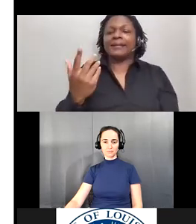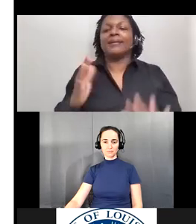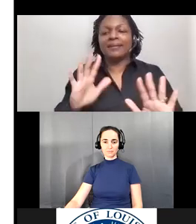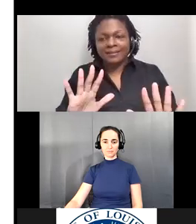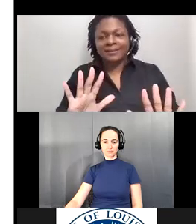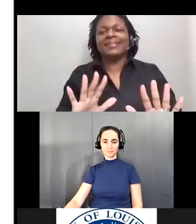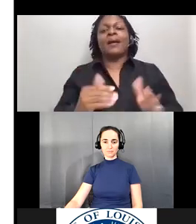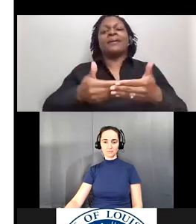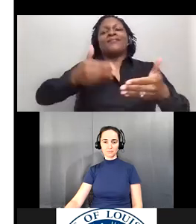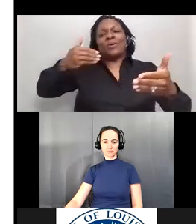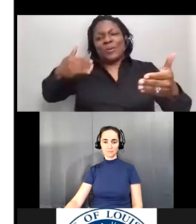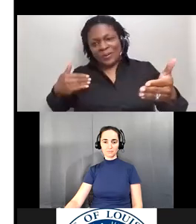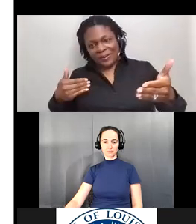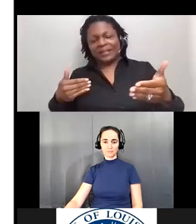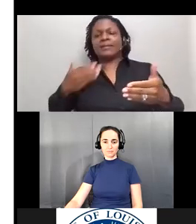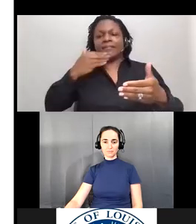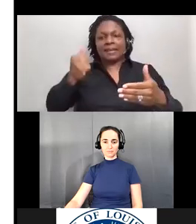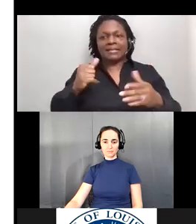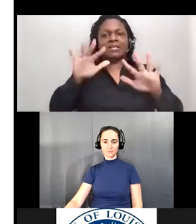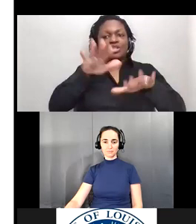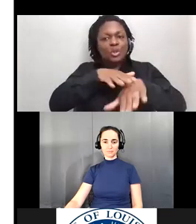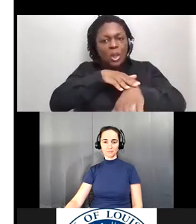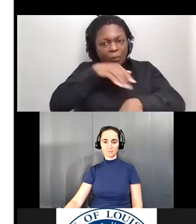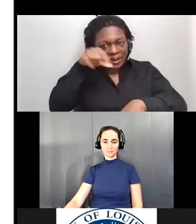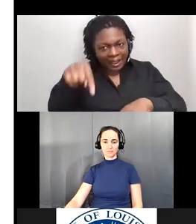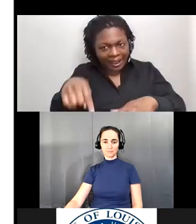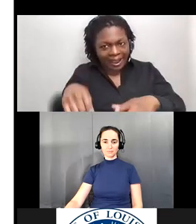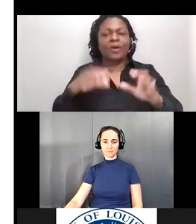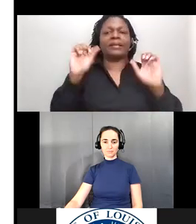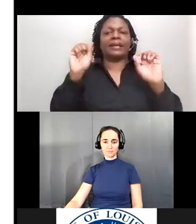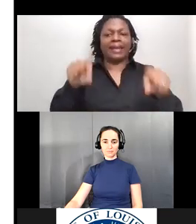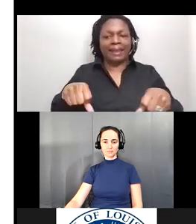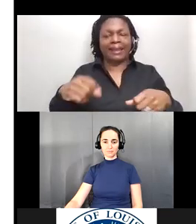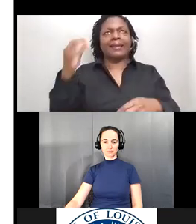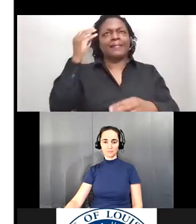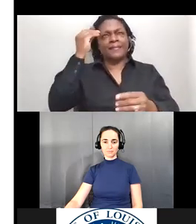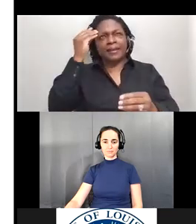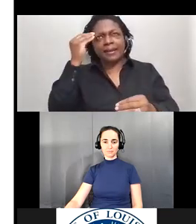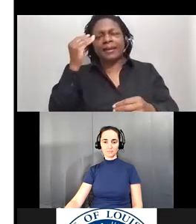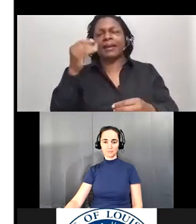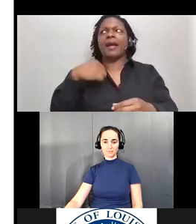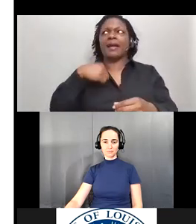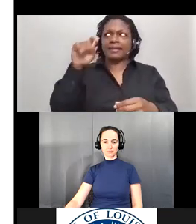goes missing and and they've wandered and they've got out of your house way I'm a parent